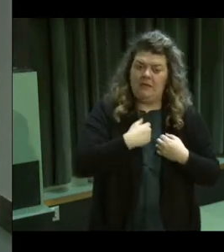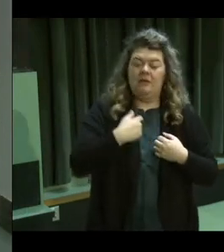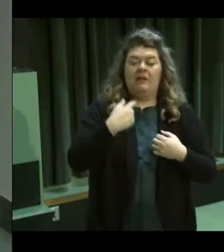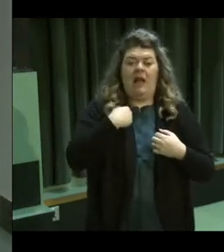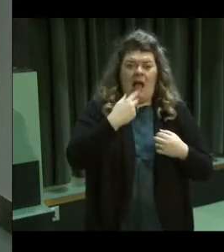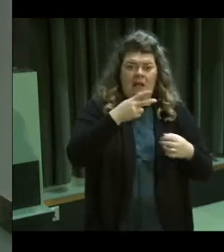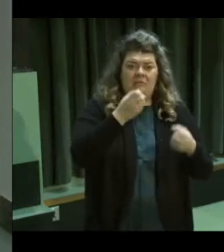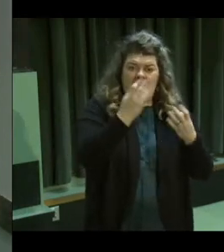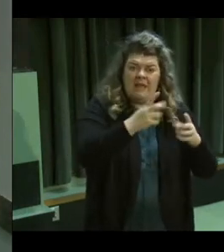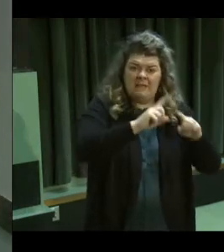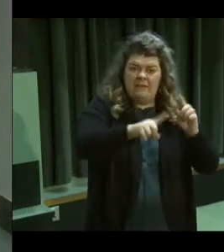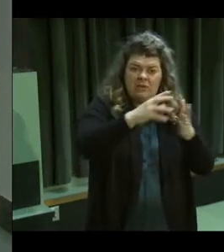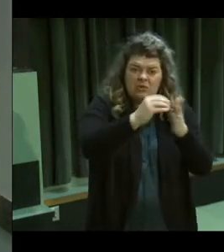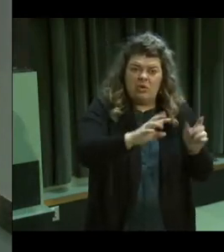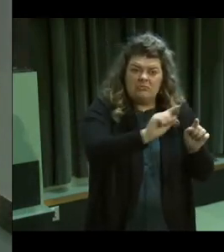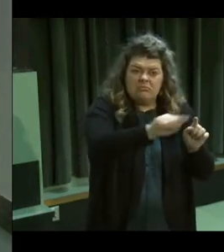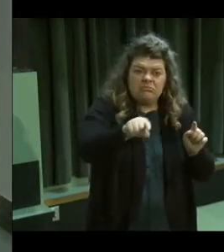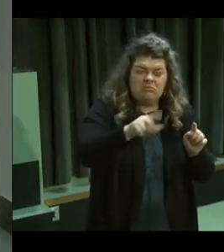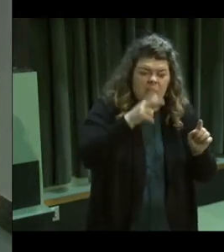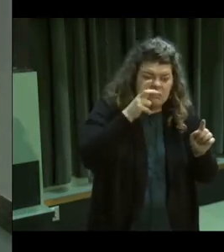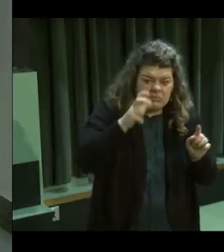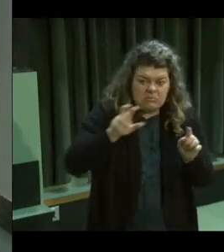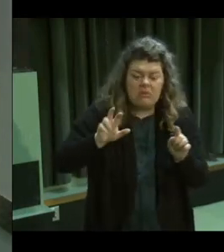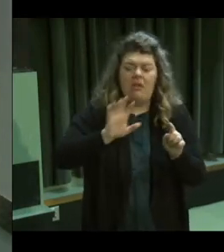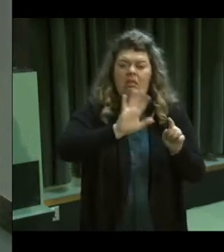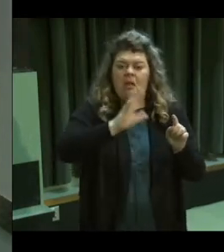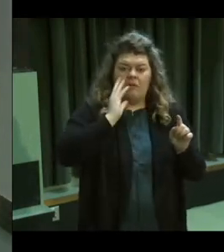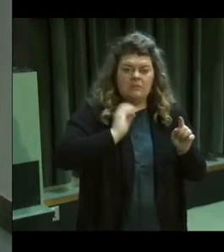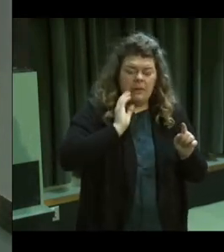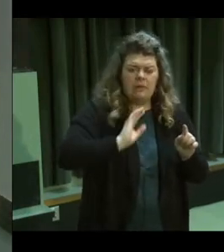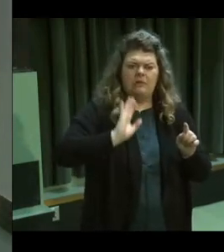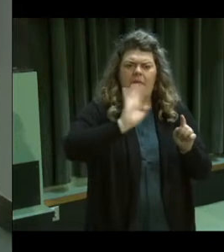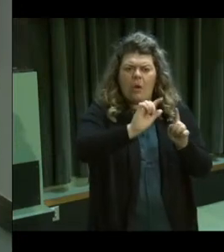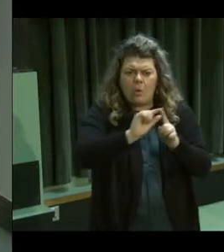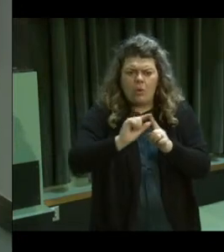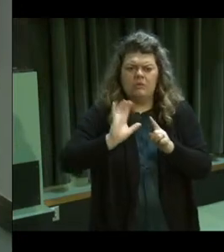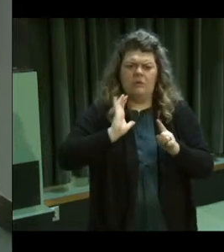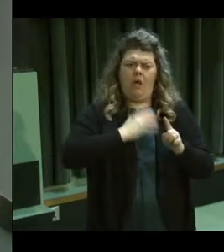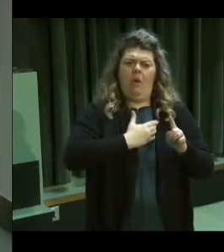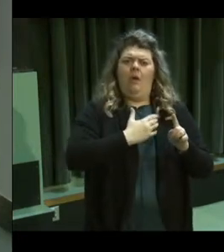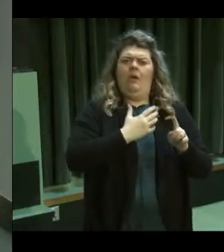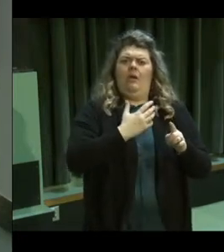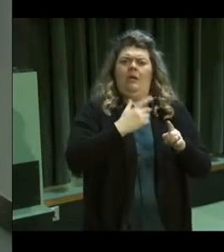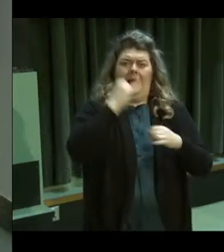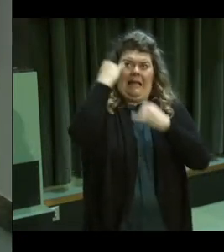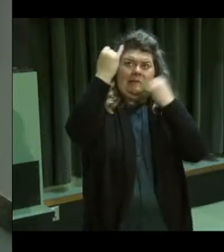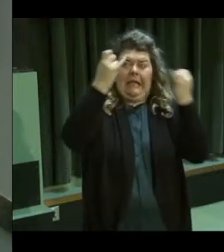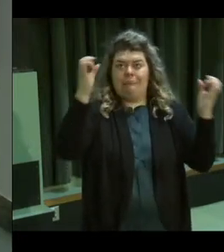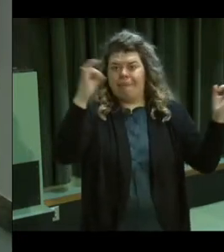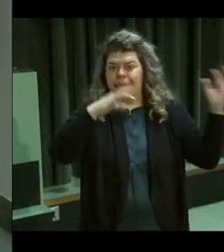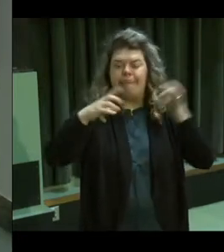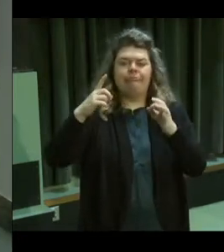thing I often hear from students and others is the importance of